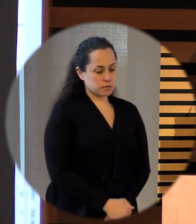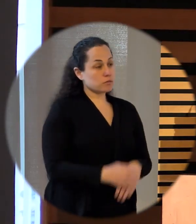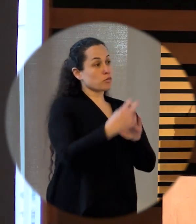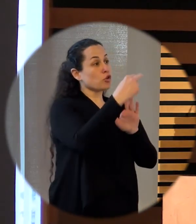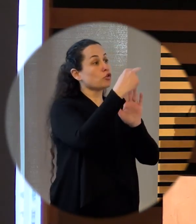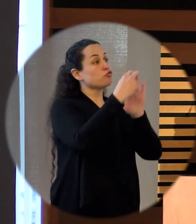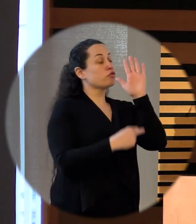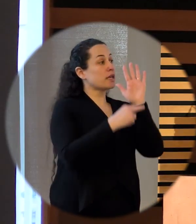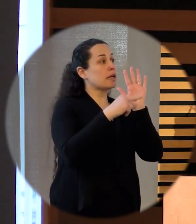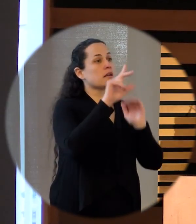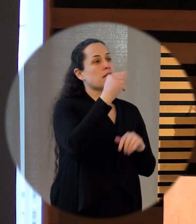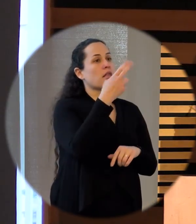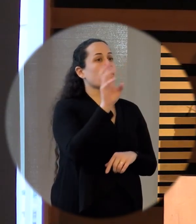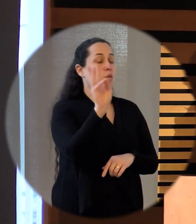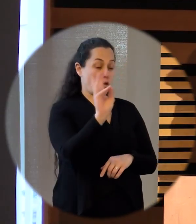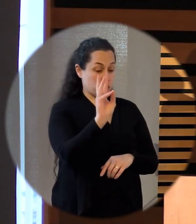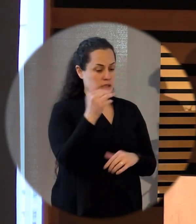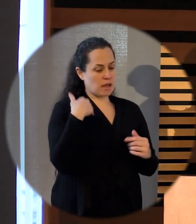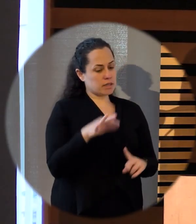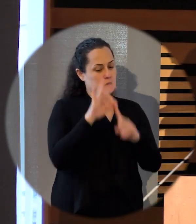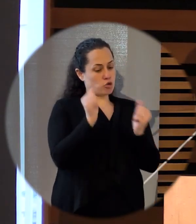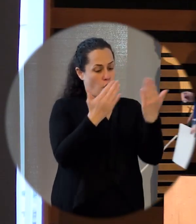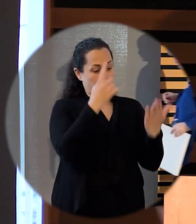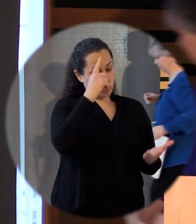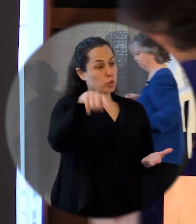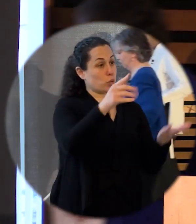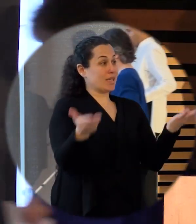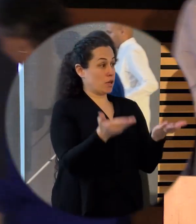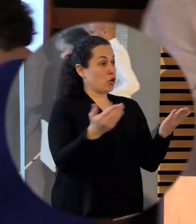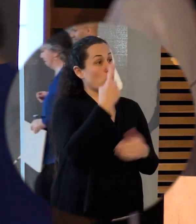Read The Walrus. We have a special offer for those of you in the room. A full year subscription to